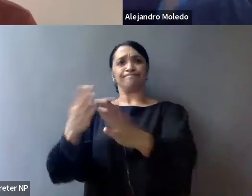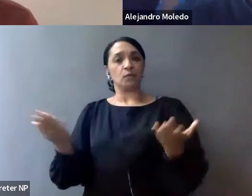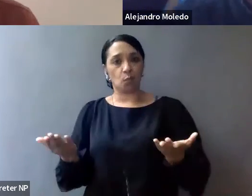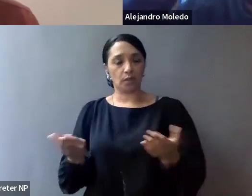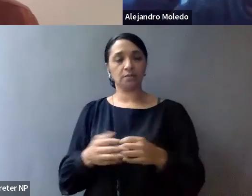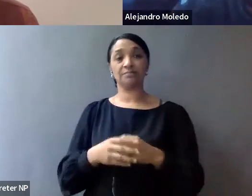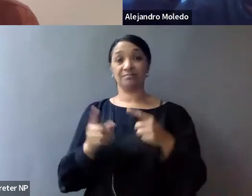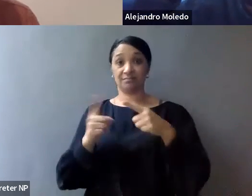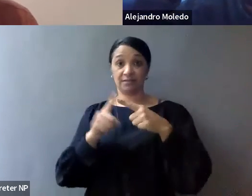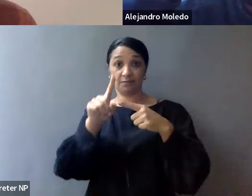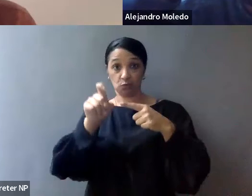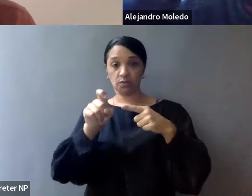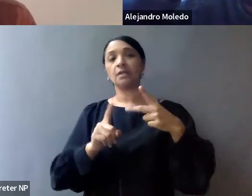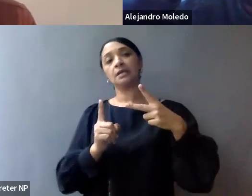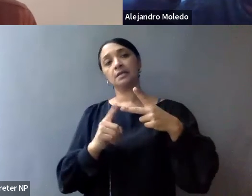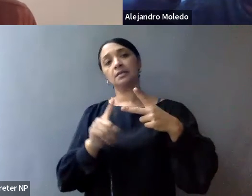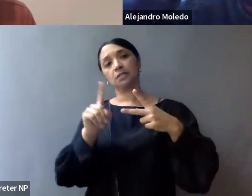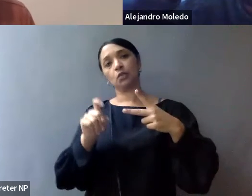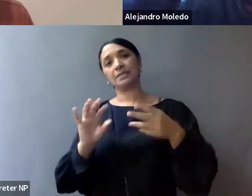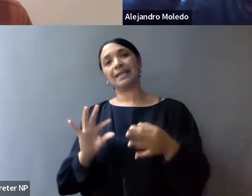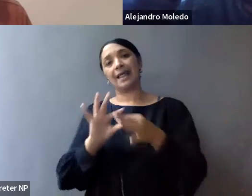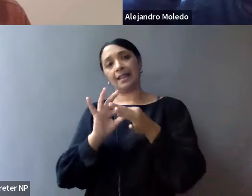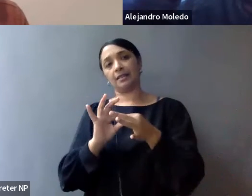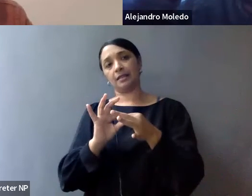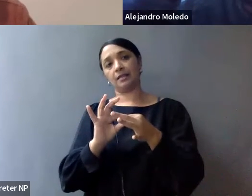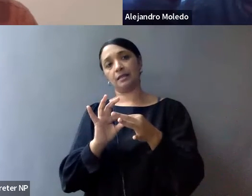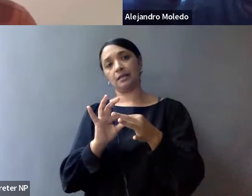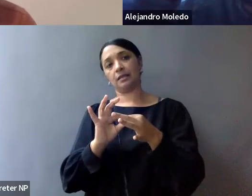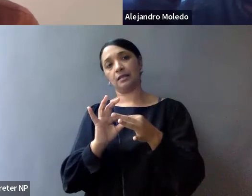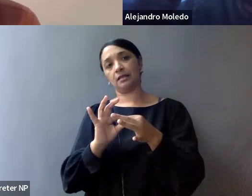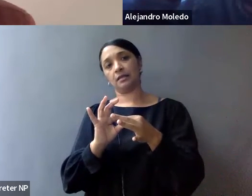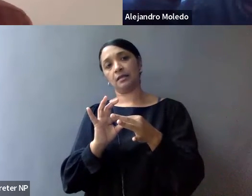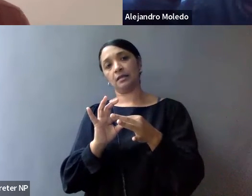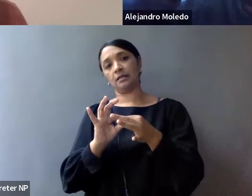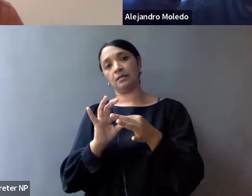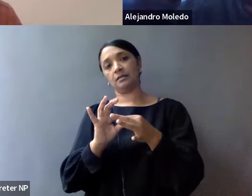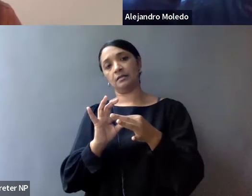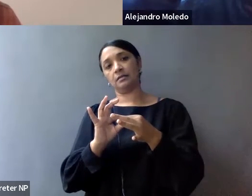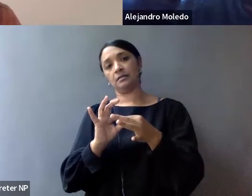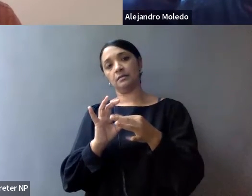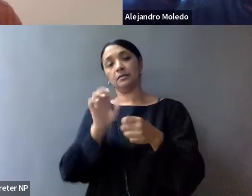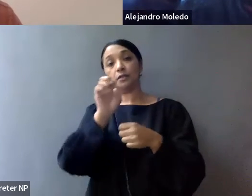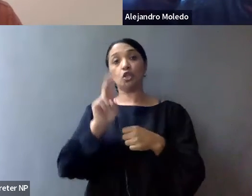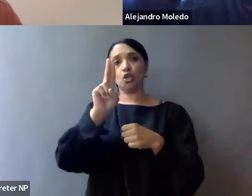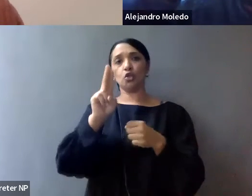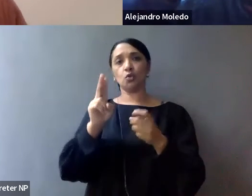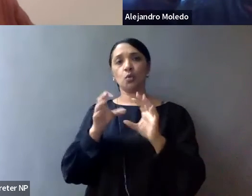The other questions are related to non-EU cooperation. But we'll ask them later.